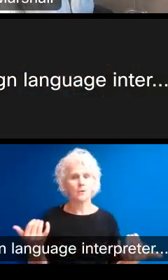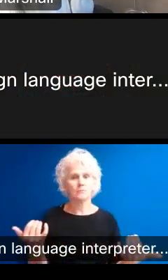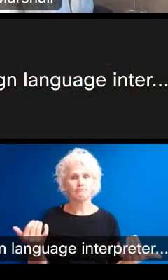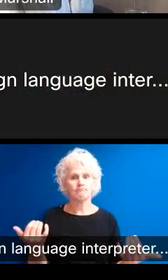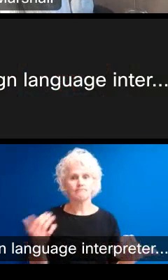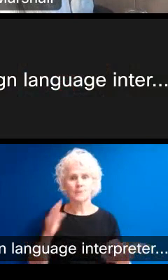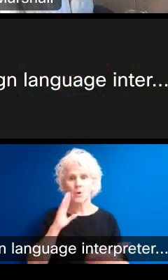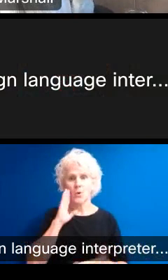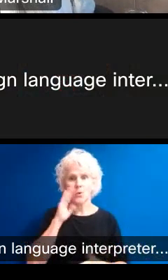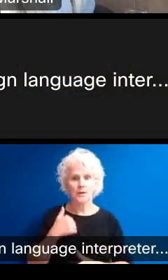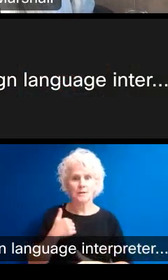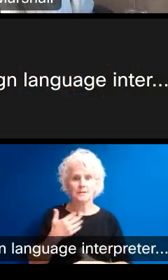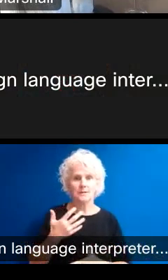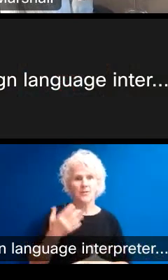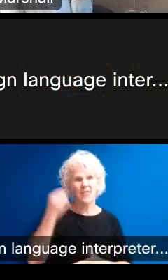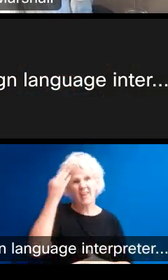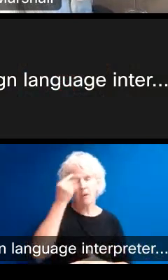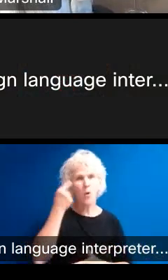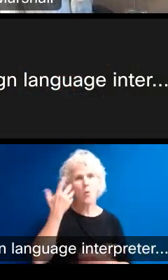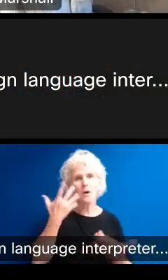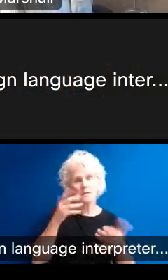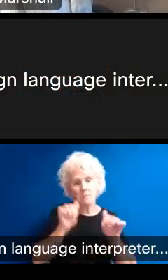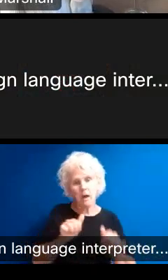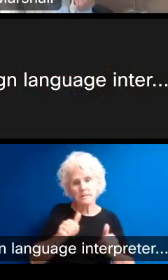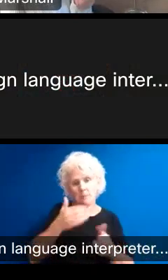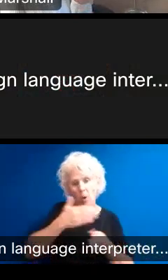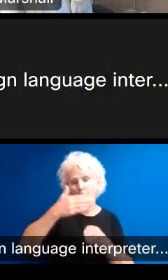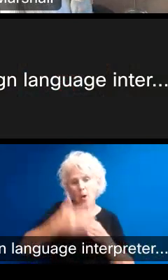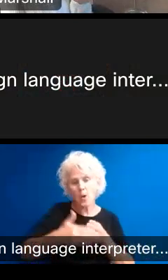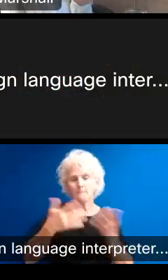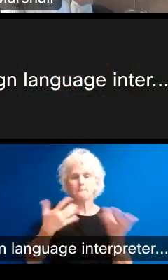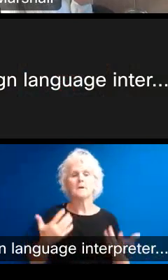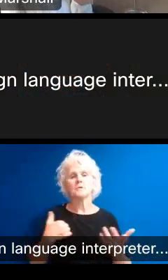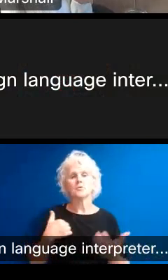in a way if you will, that's where we might have to look at going... they might